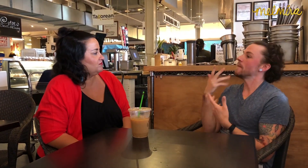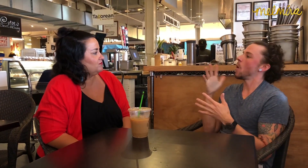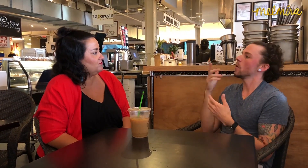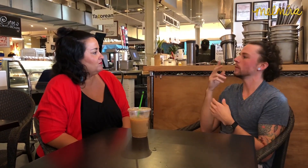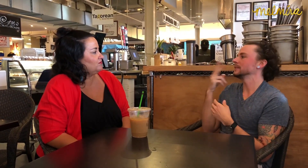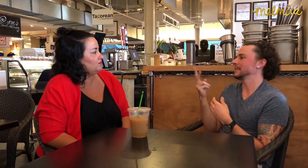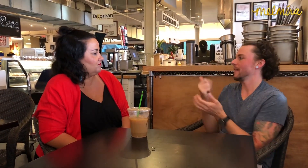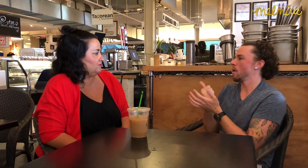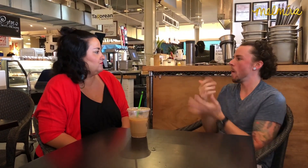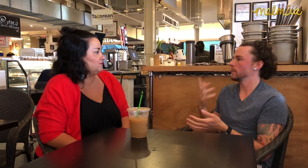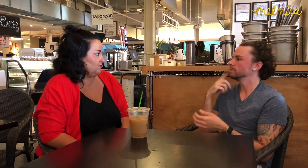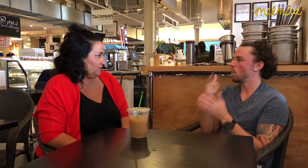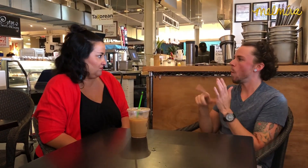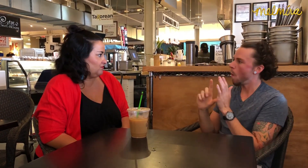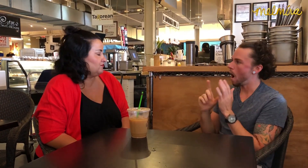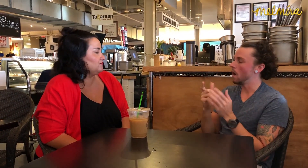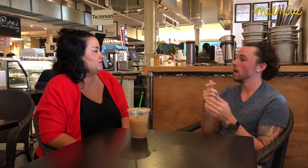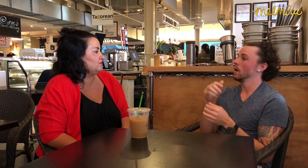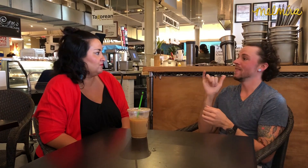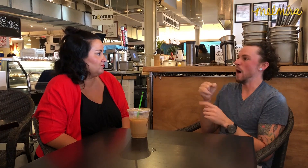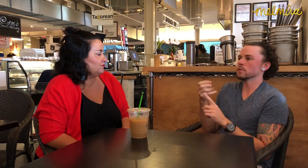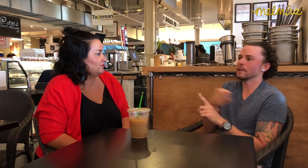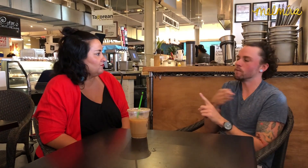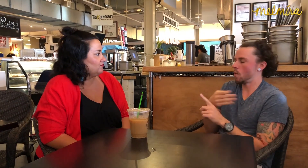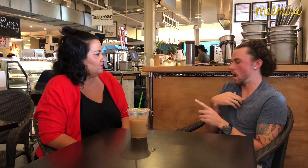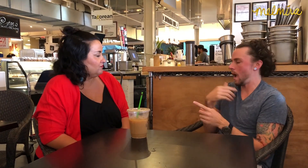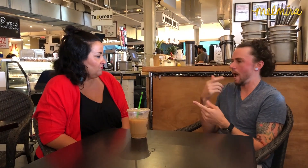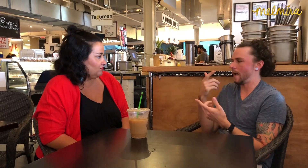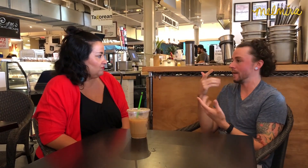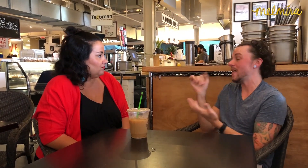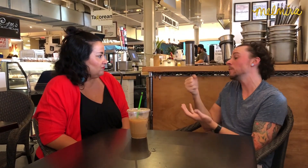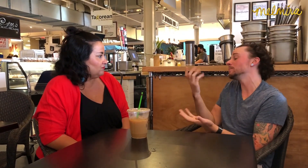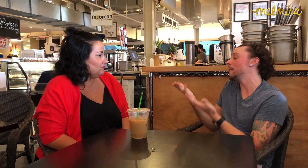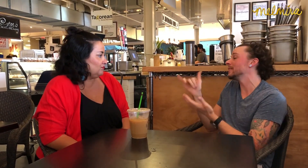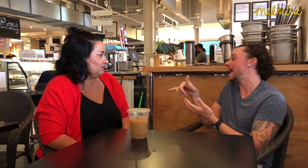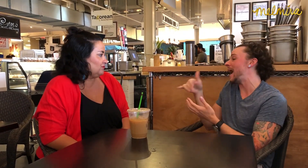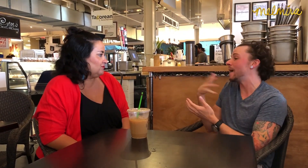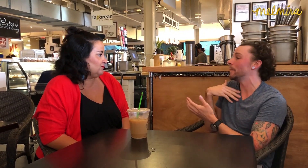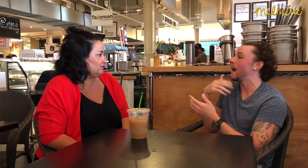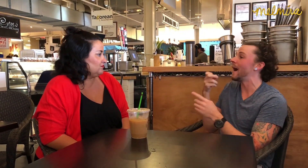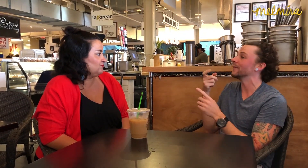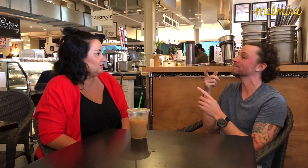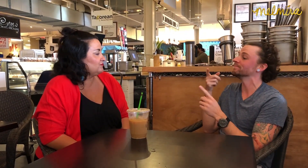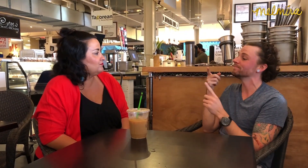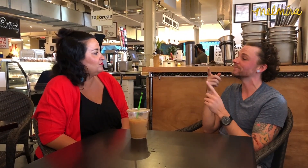I had already been seeing my therapist for awhile. That was before I...that was, maybe,